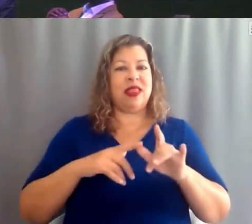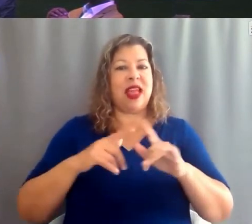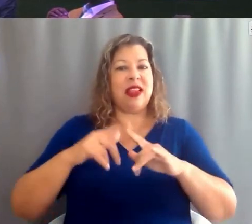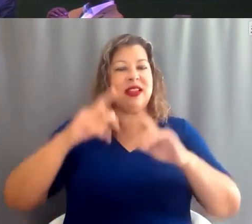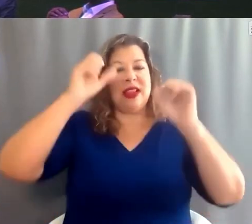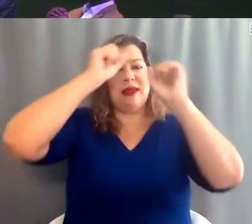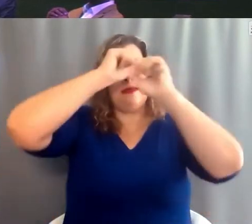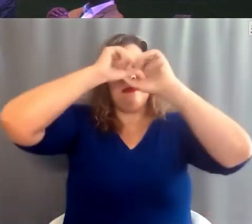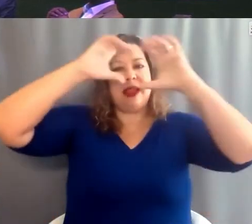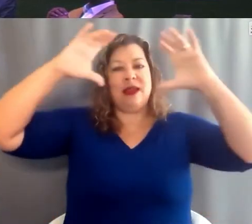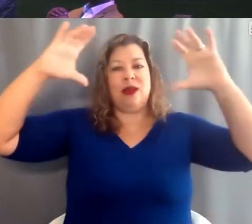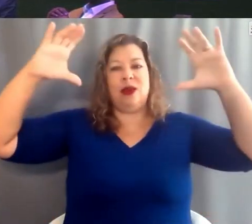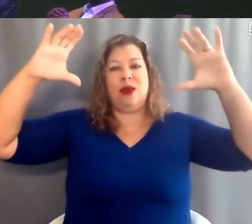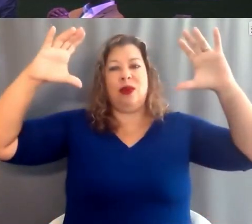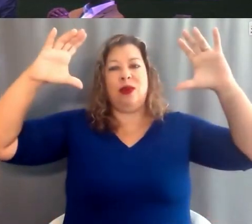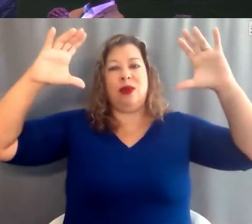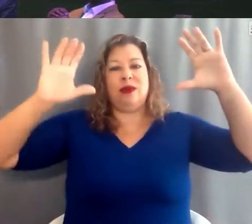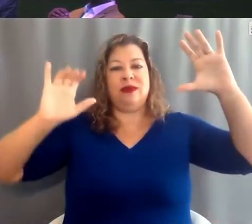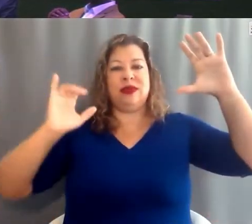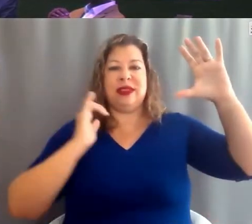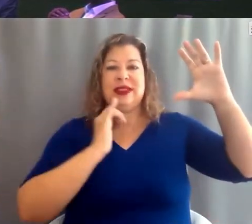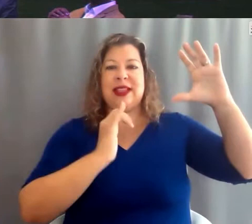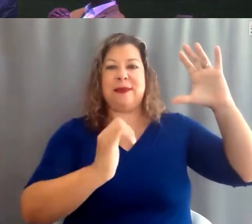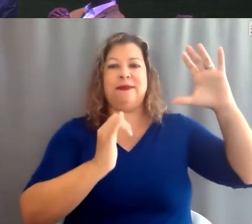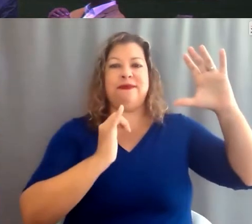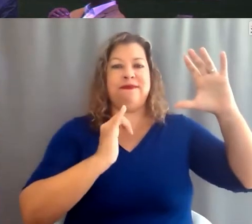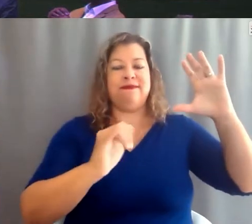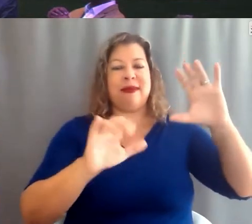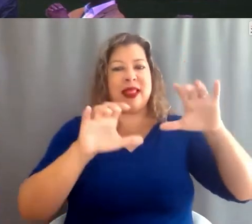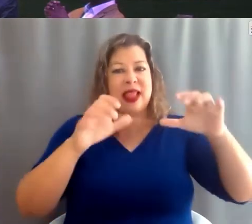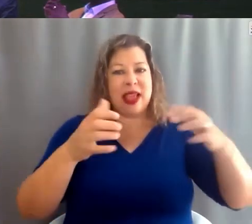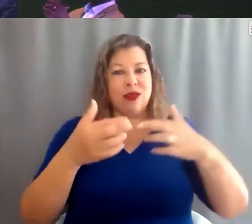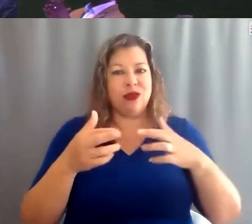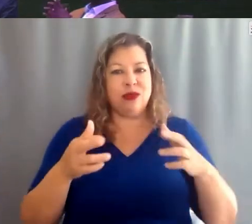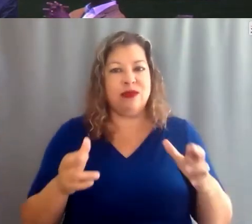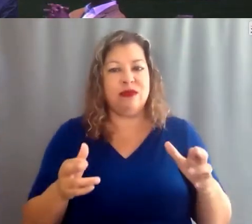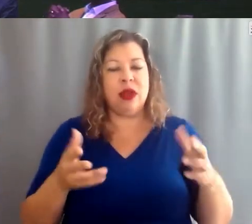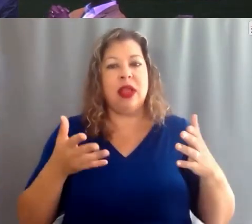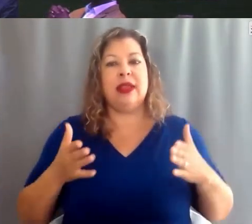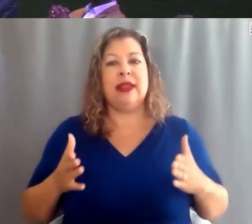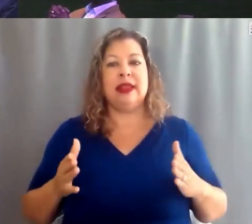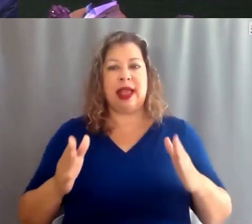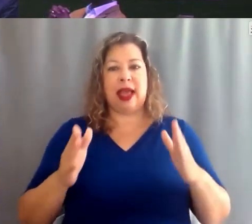That allows the space to let young folks know where they are. Like. Just hearing it, my volume decreased.